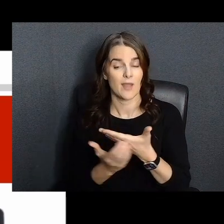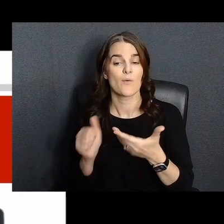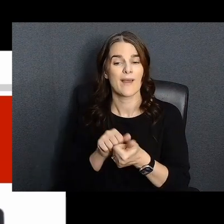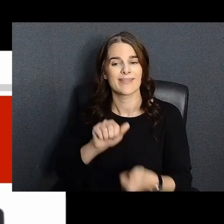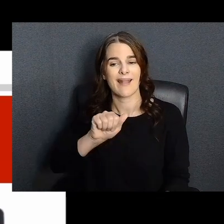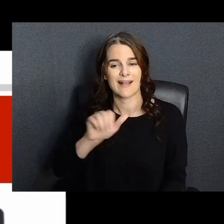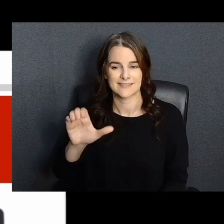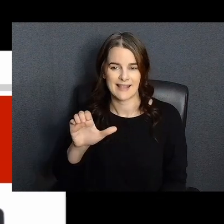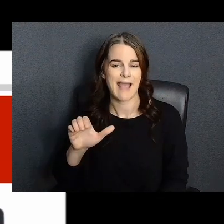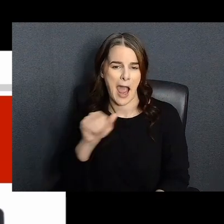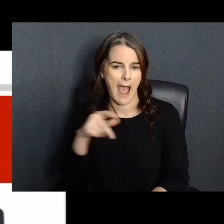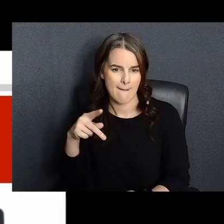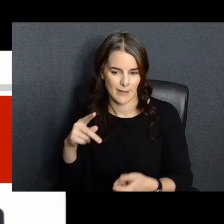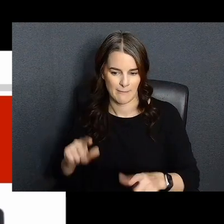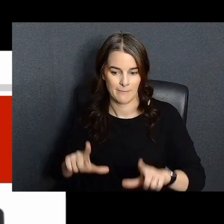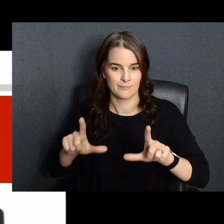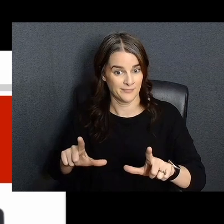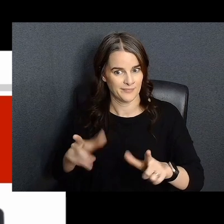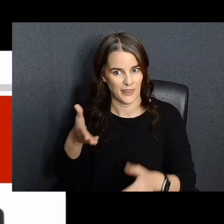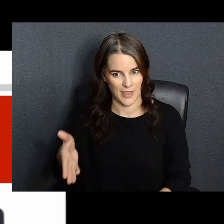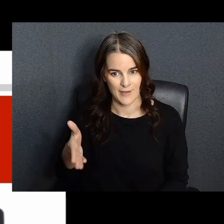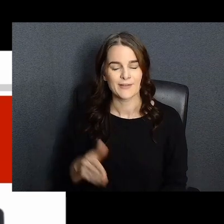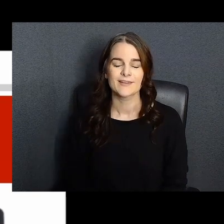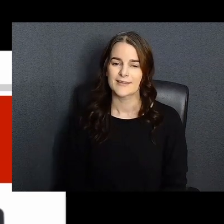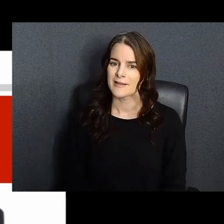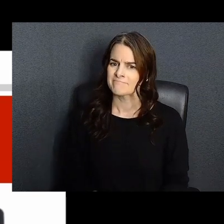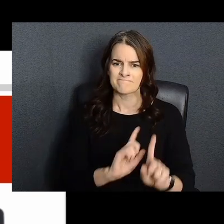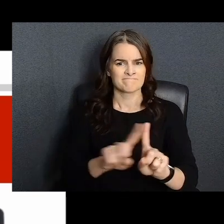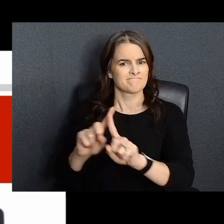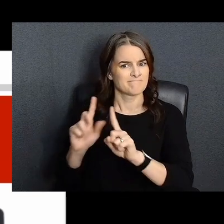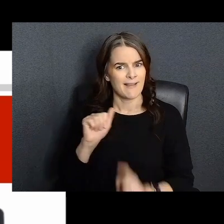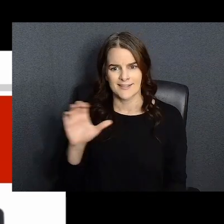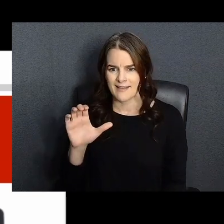So there are all kinds of different AAC apps that can come on iPads, and we're